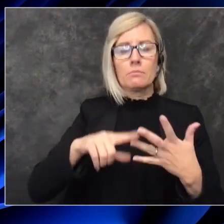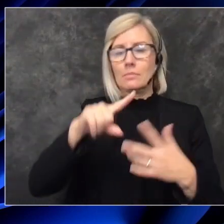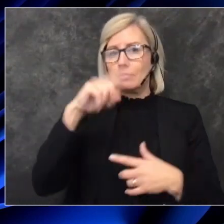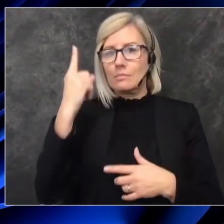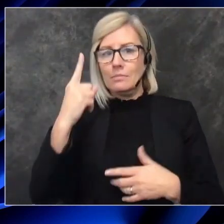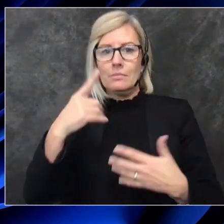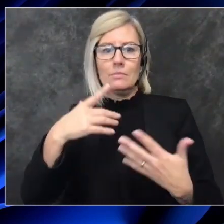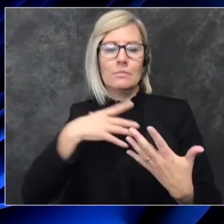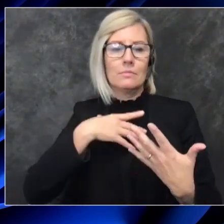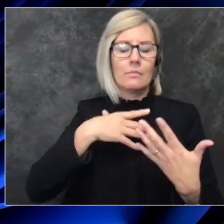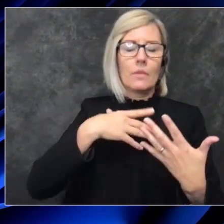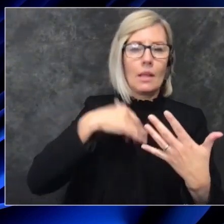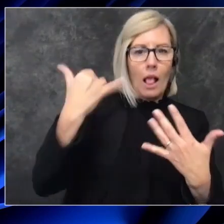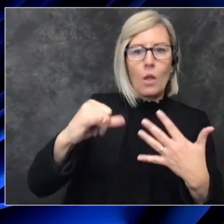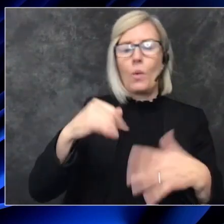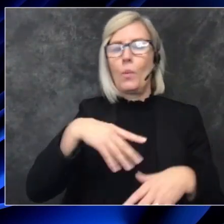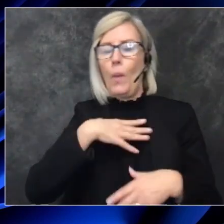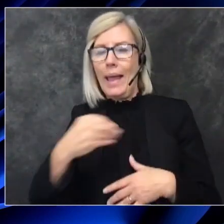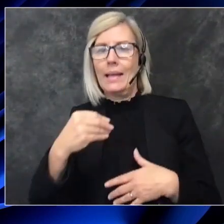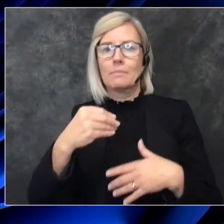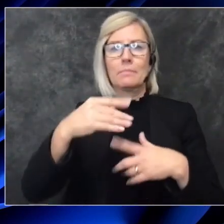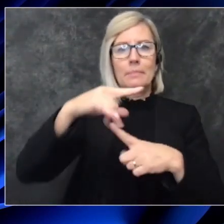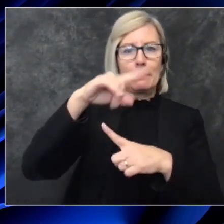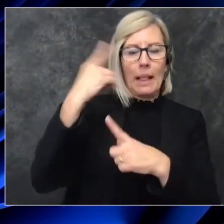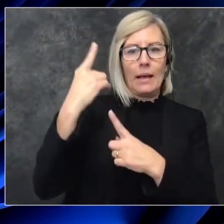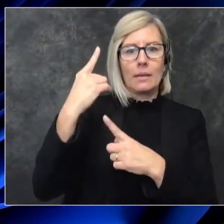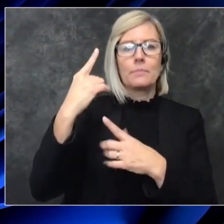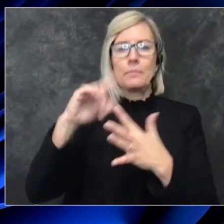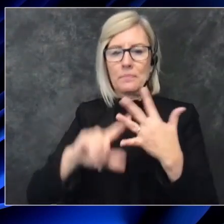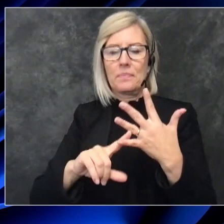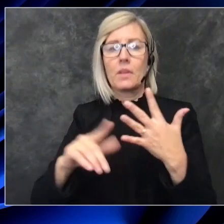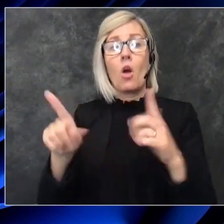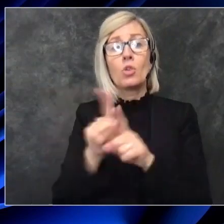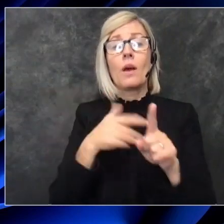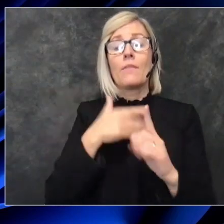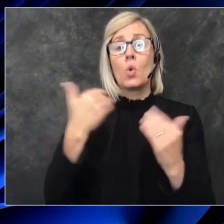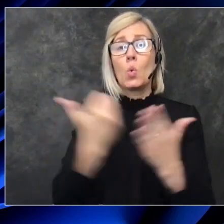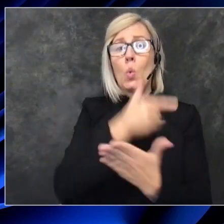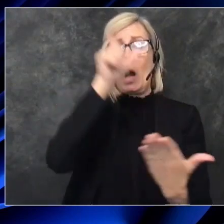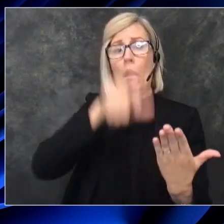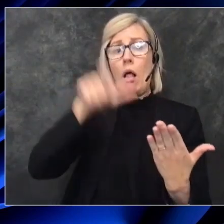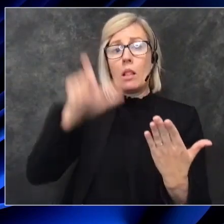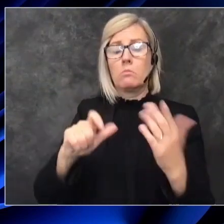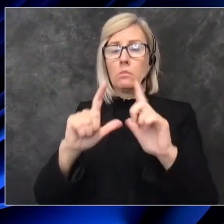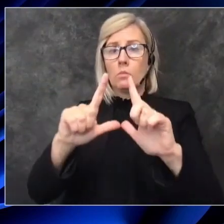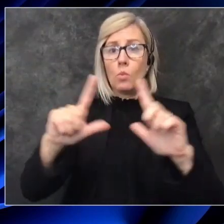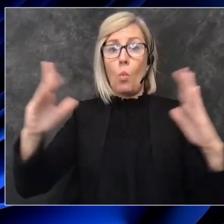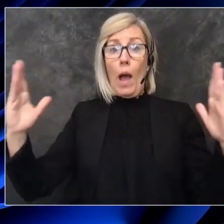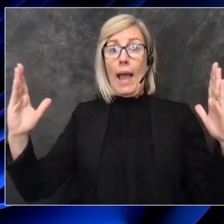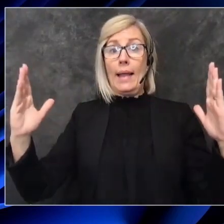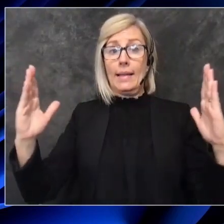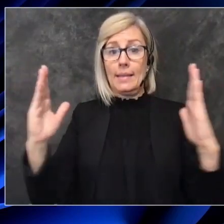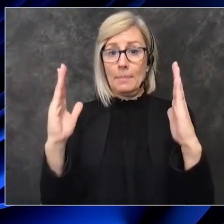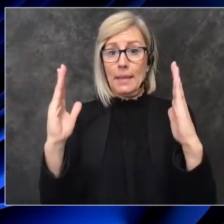We also have these new column styles wide, medium and narrow. Reading views,